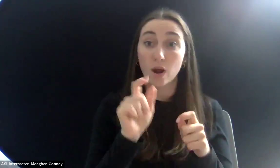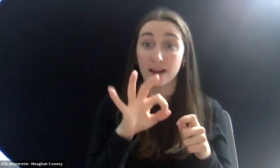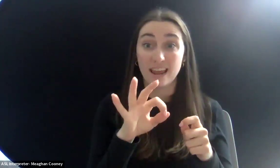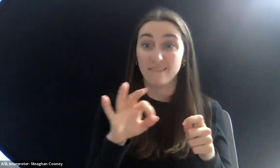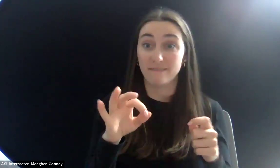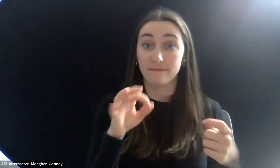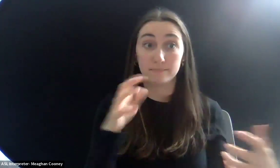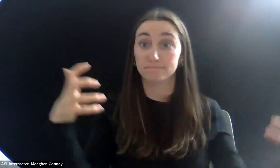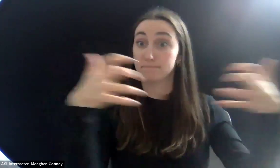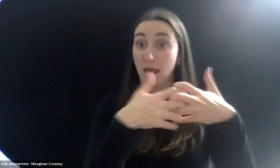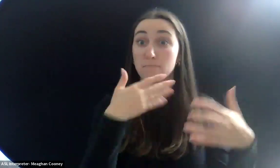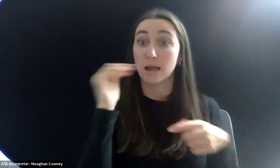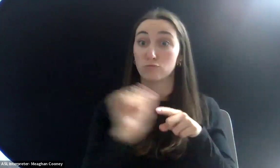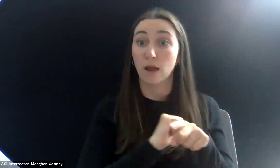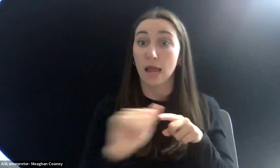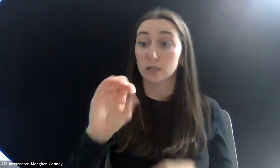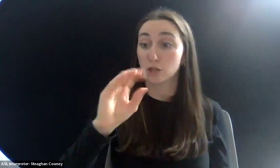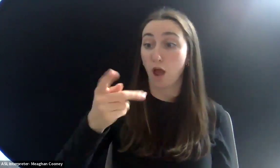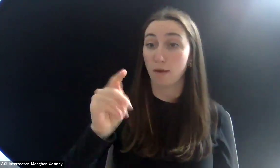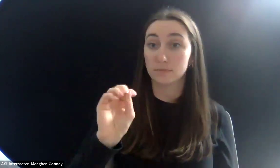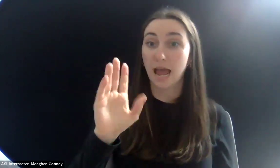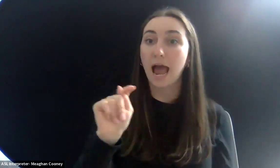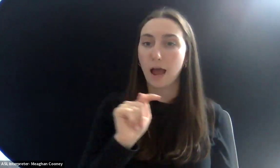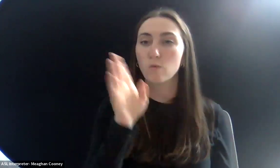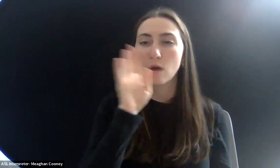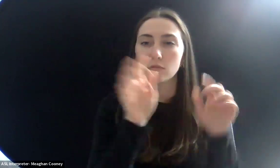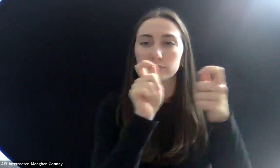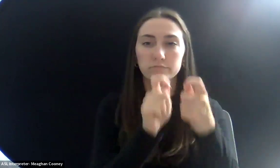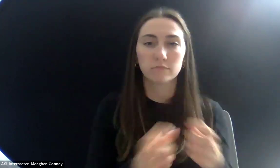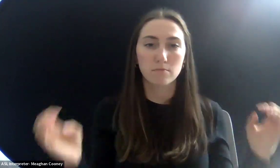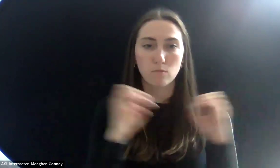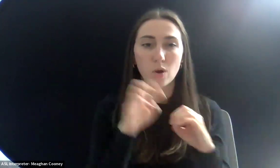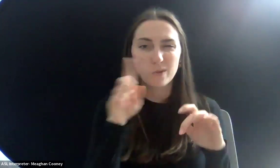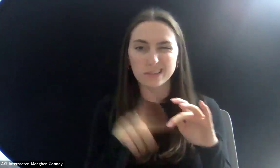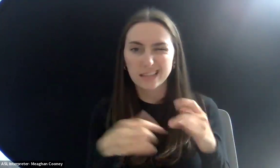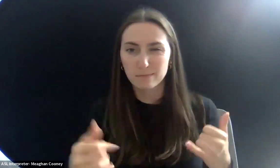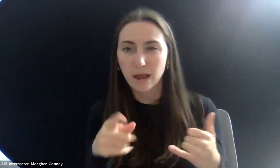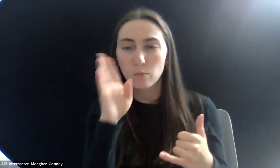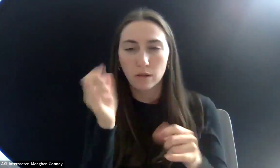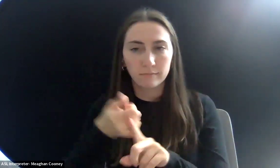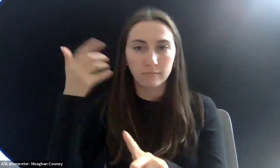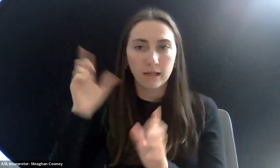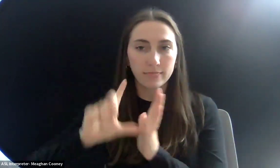Why don't you go to the next slide? We'll skip this one because at the end it has more specifics about the opt outs.